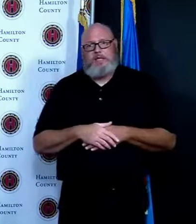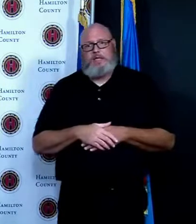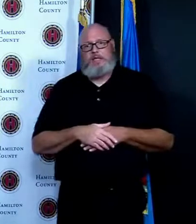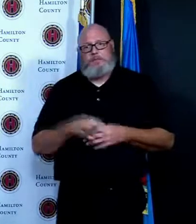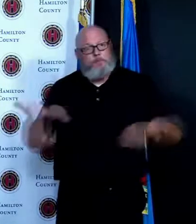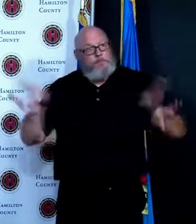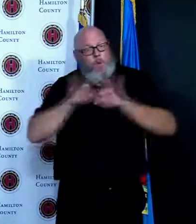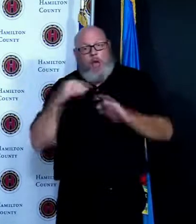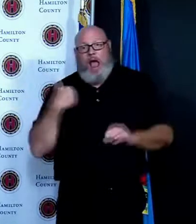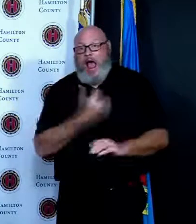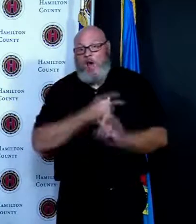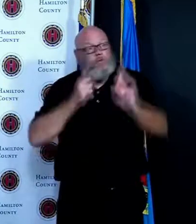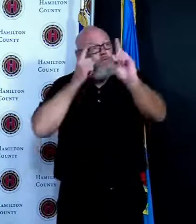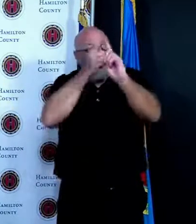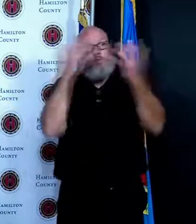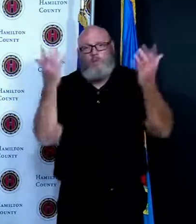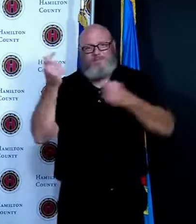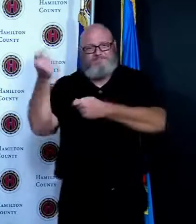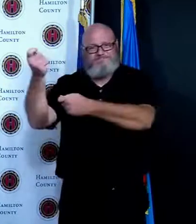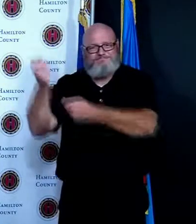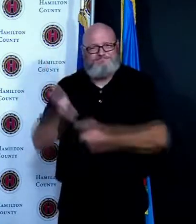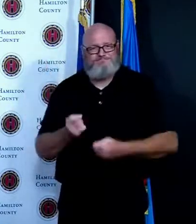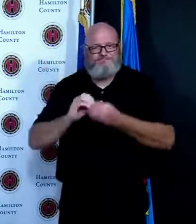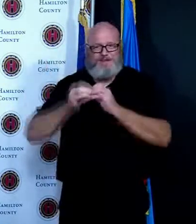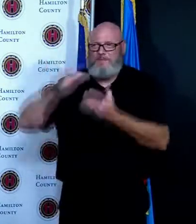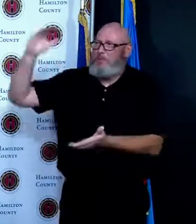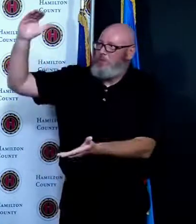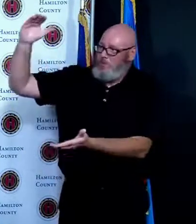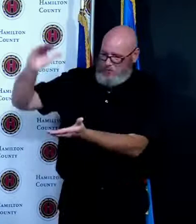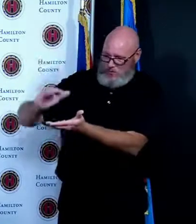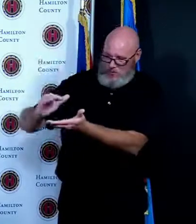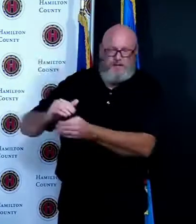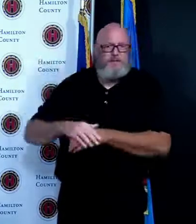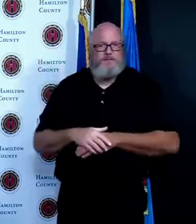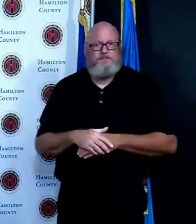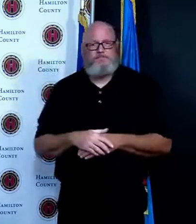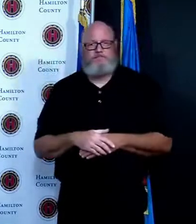the state talk about what their grocery stores look like when they go out on the weekends it's